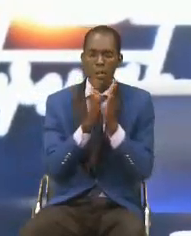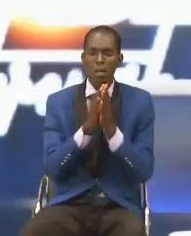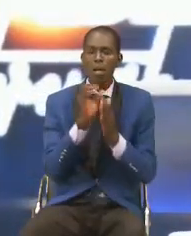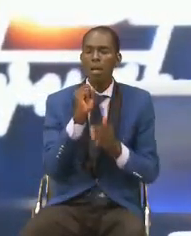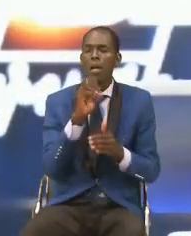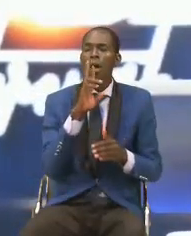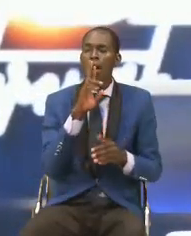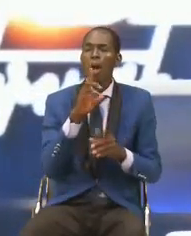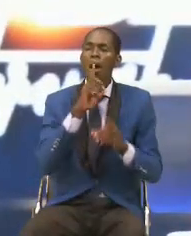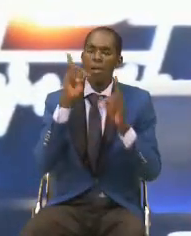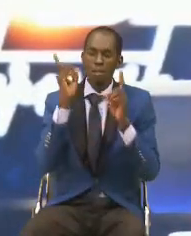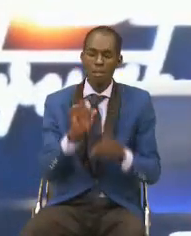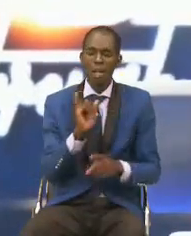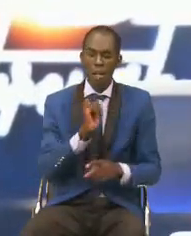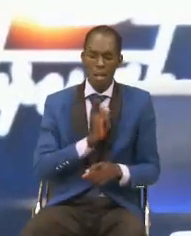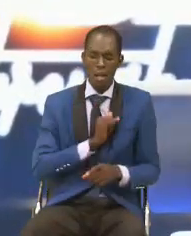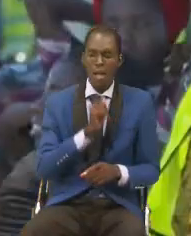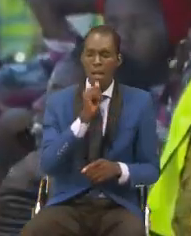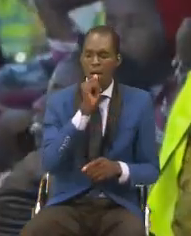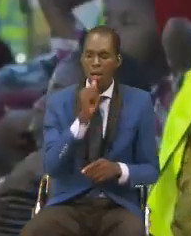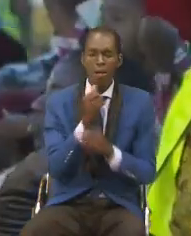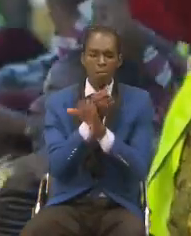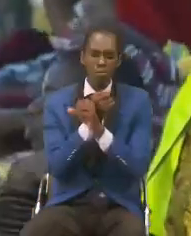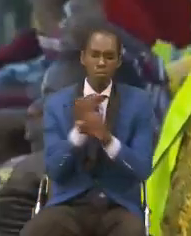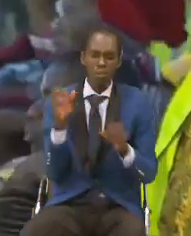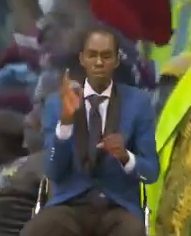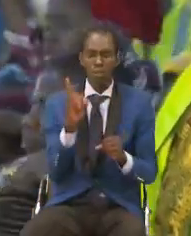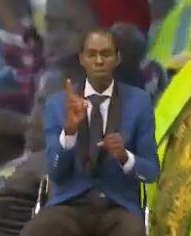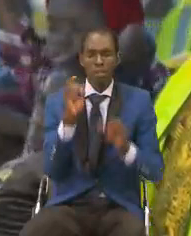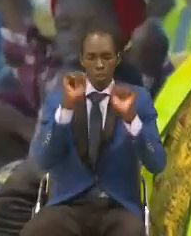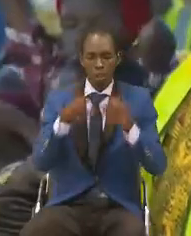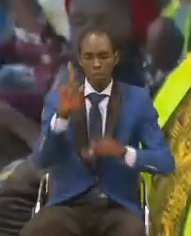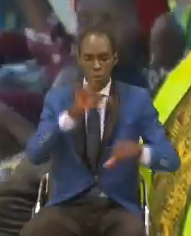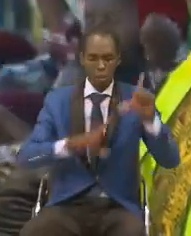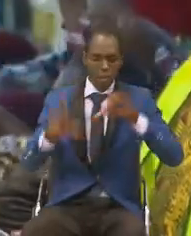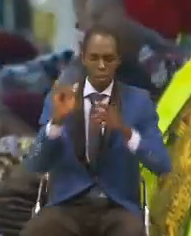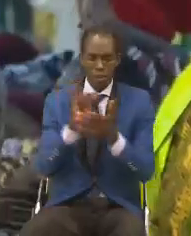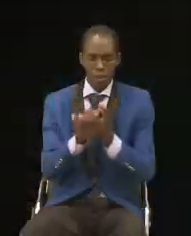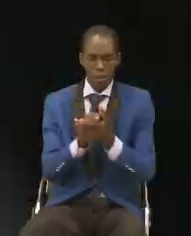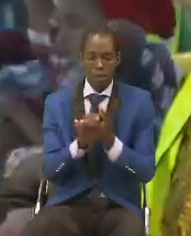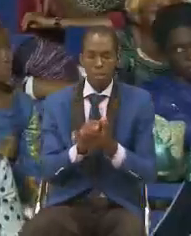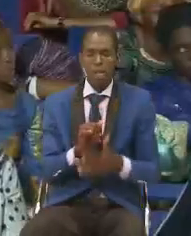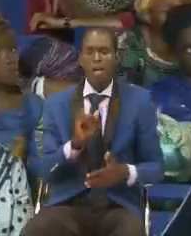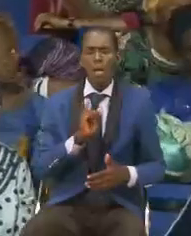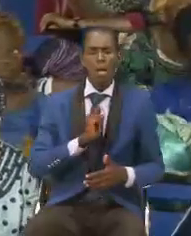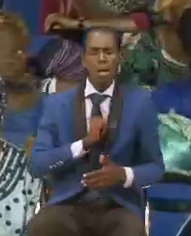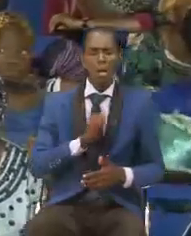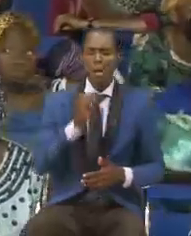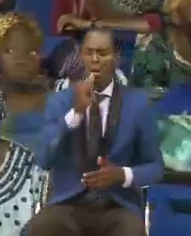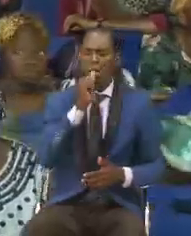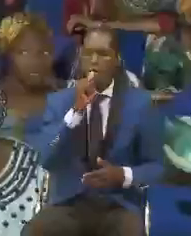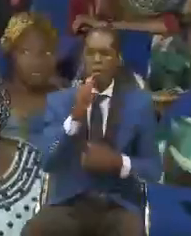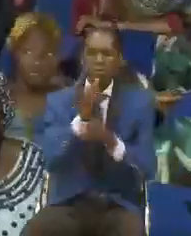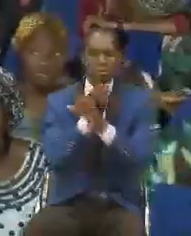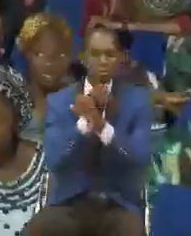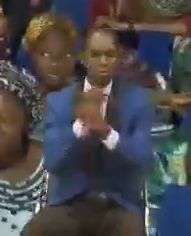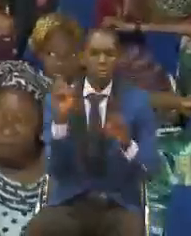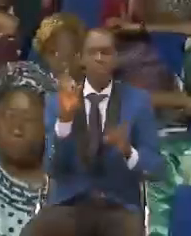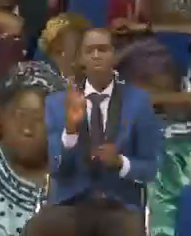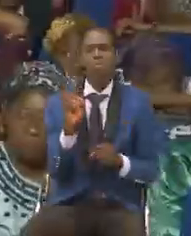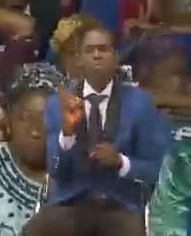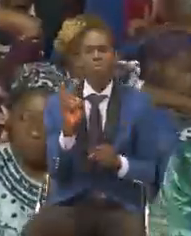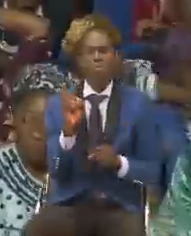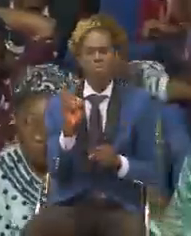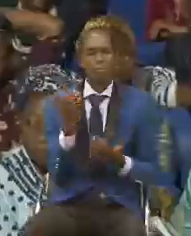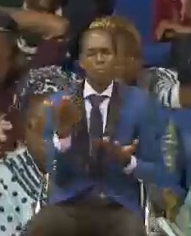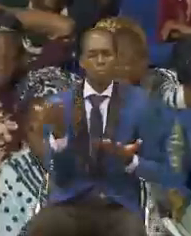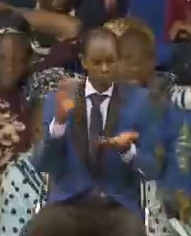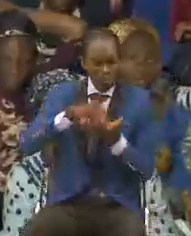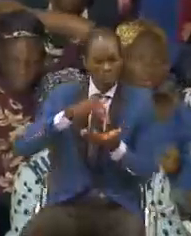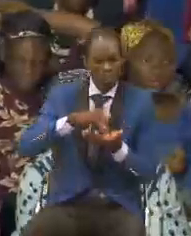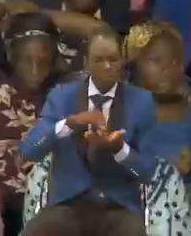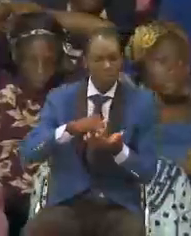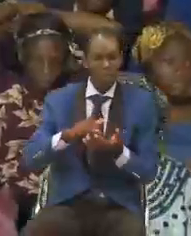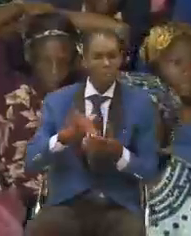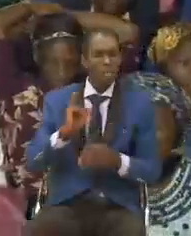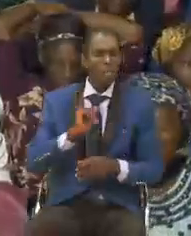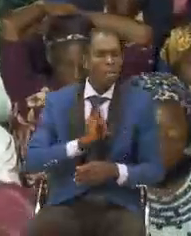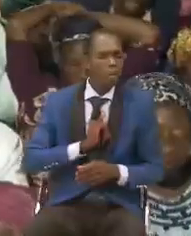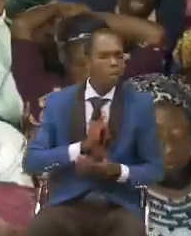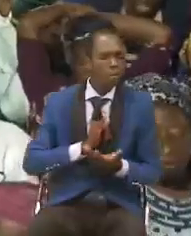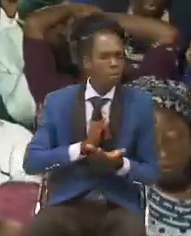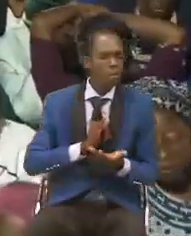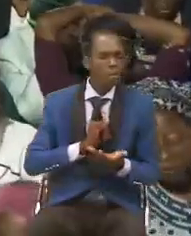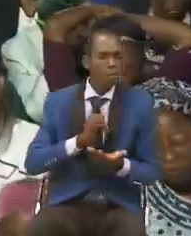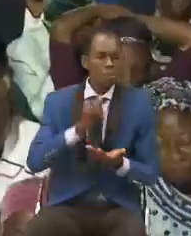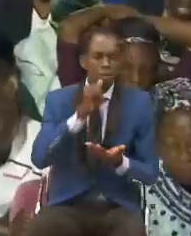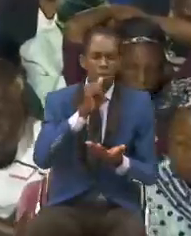my prayers are answered i am saved can you say that i am saved i can't hear you